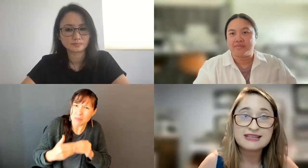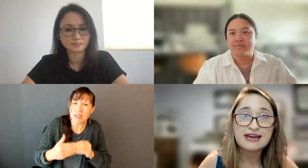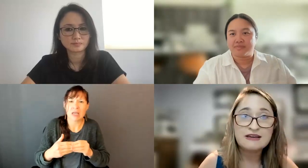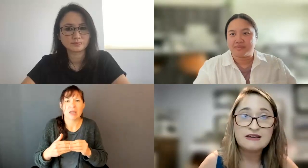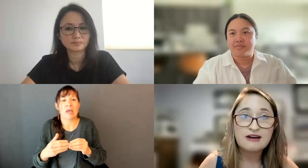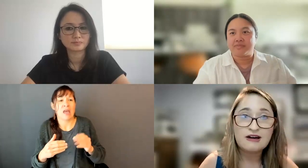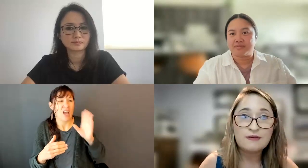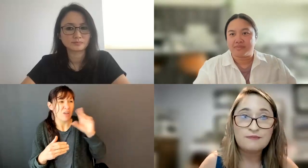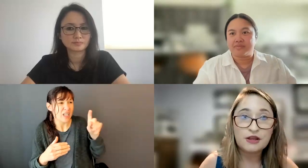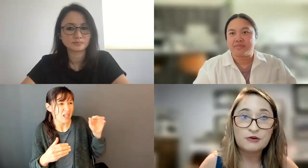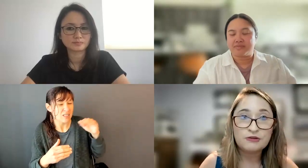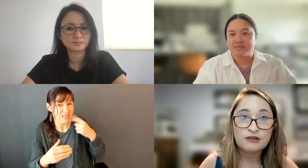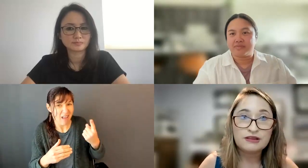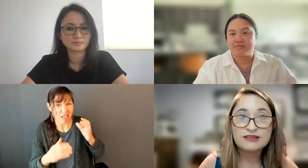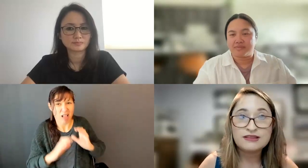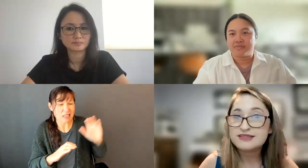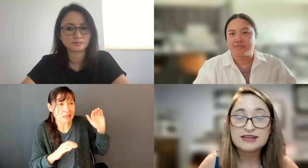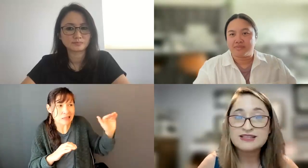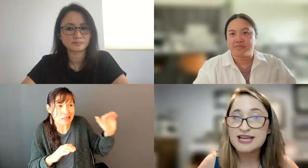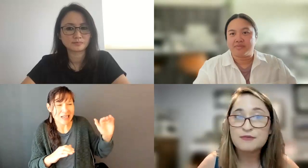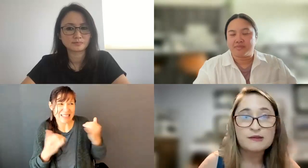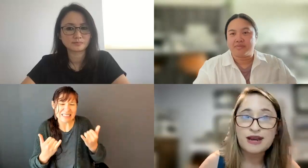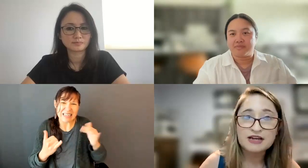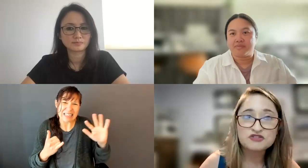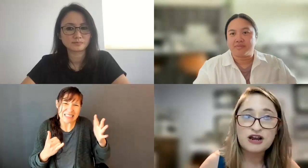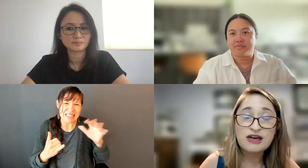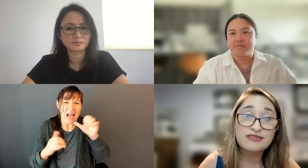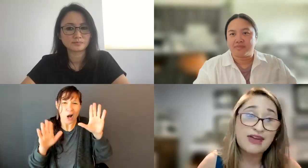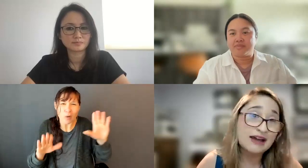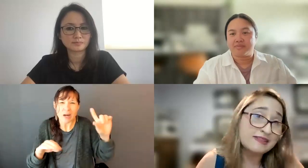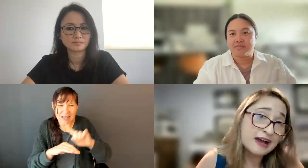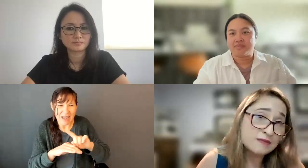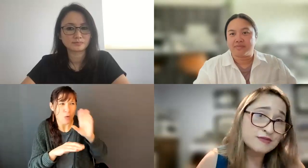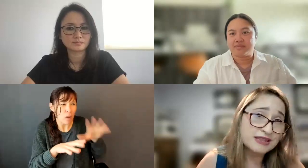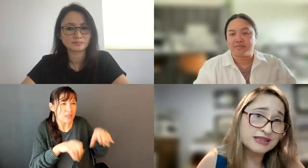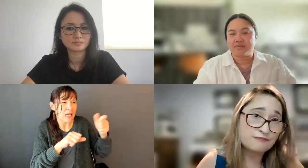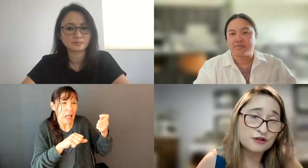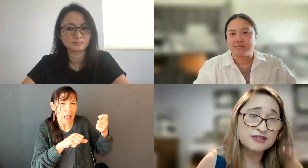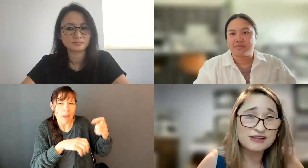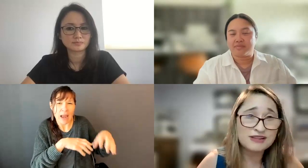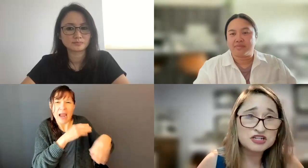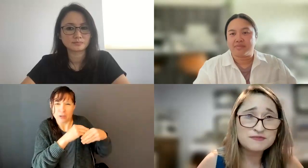that, you know, this is gonna take me a little bit extra. And that comes with building relationships